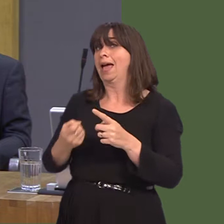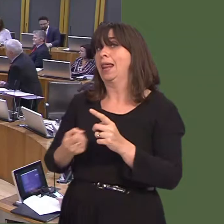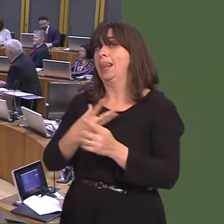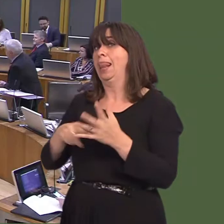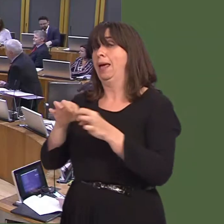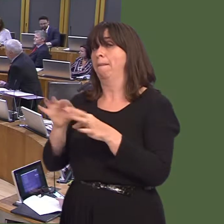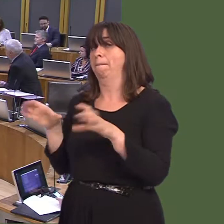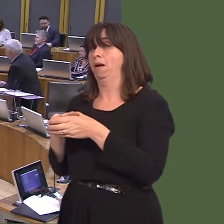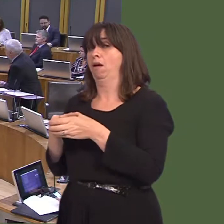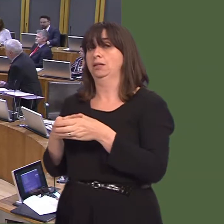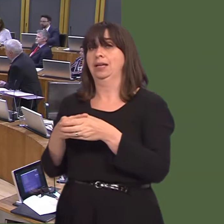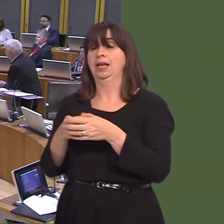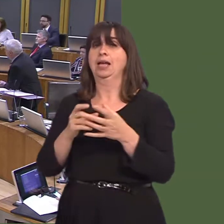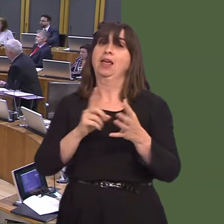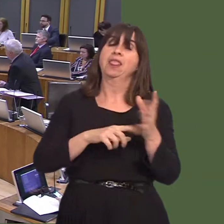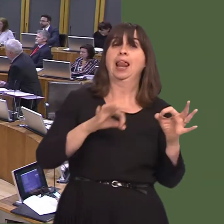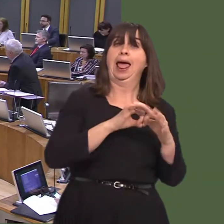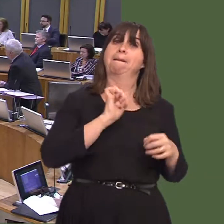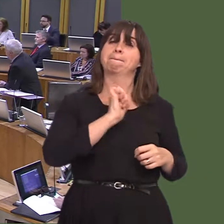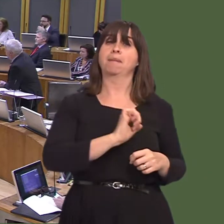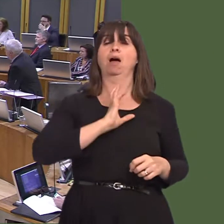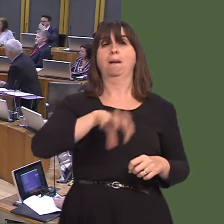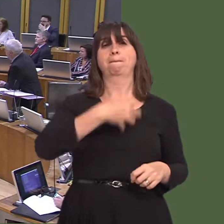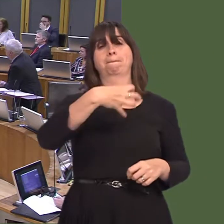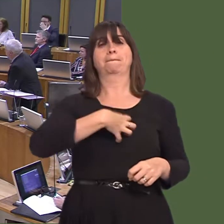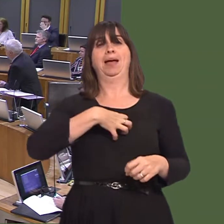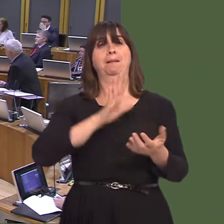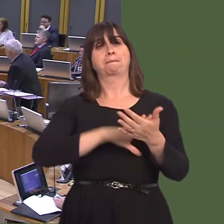mayor of Manchesteróand there are many more?